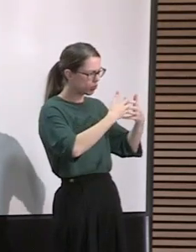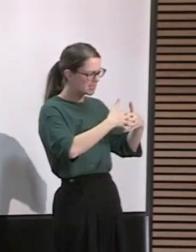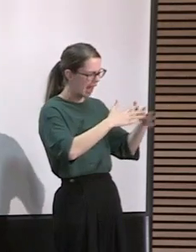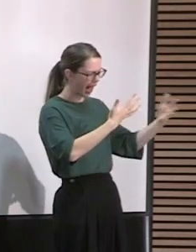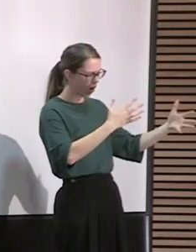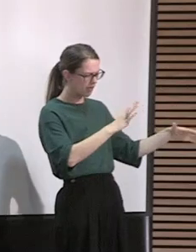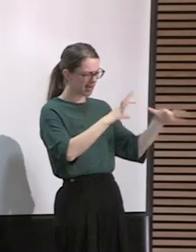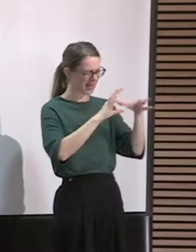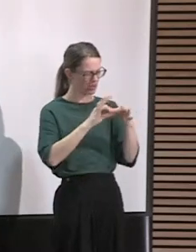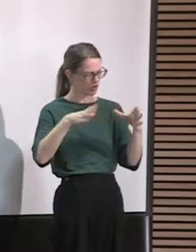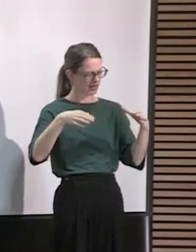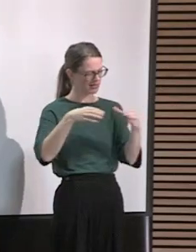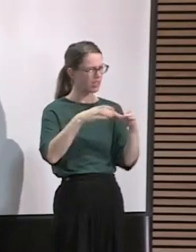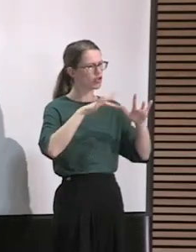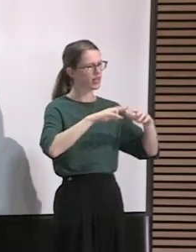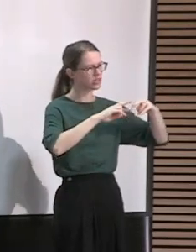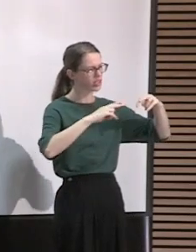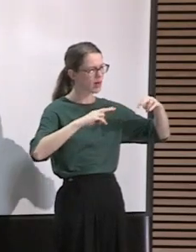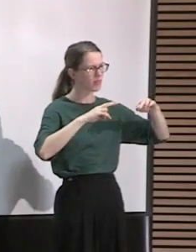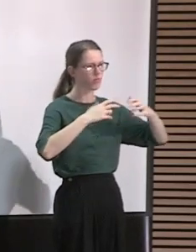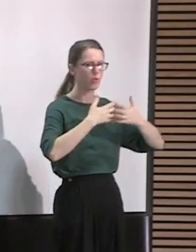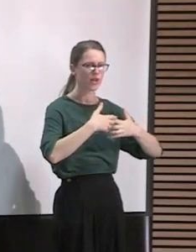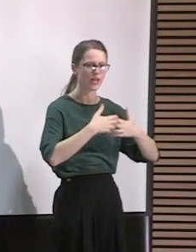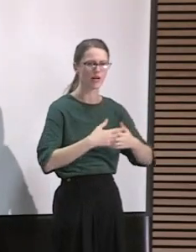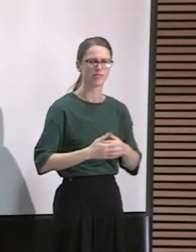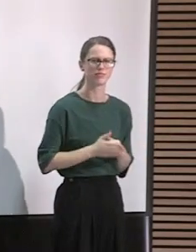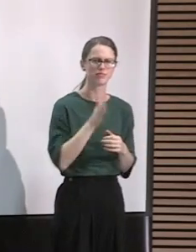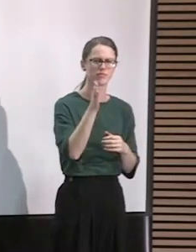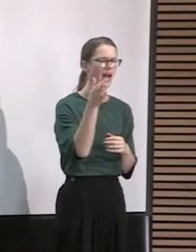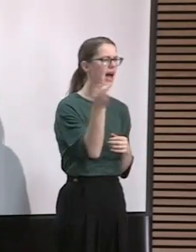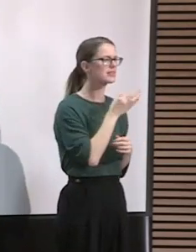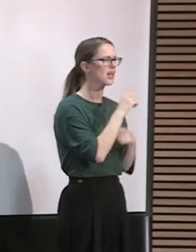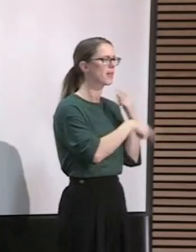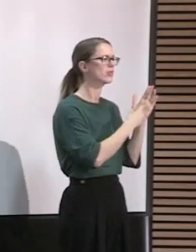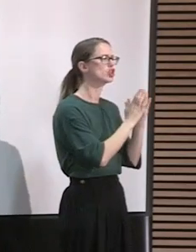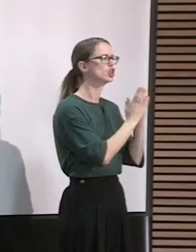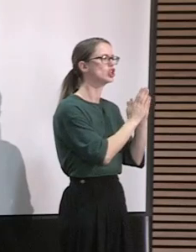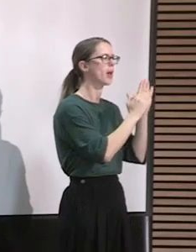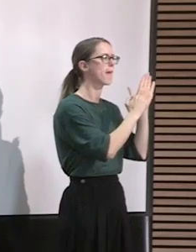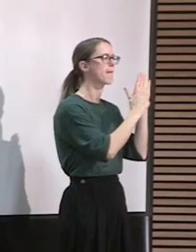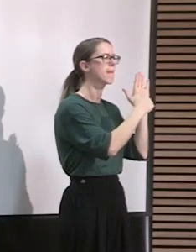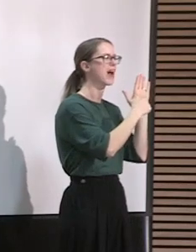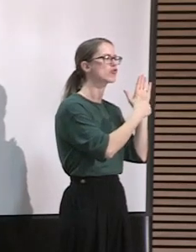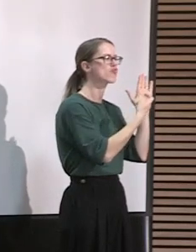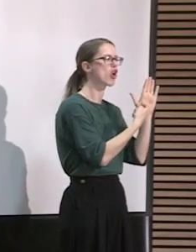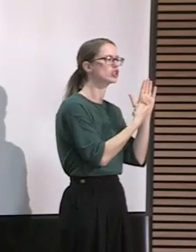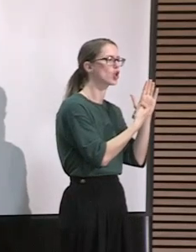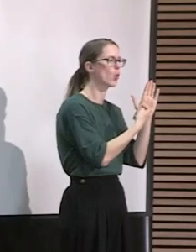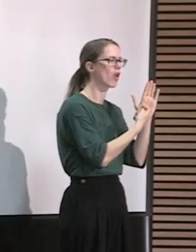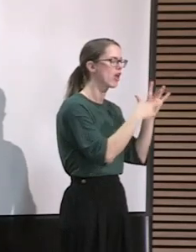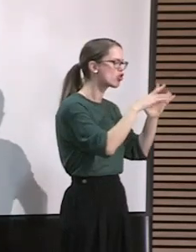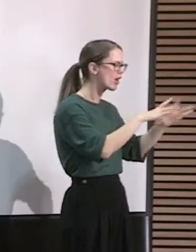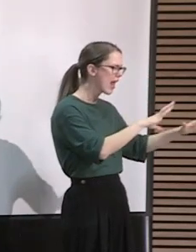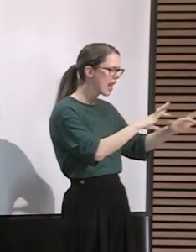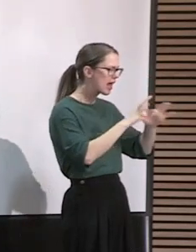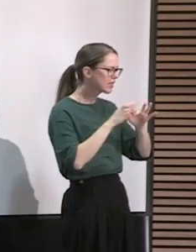associated with travel by a